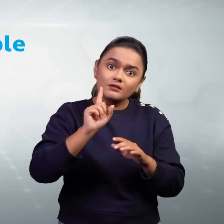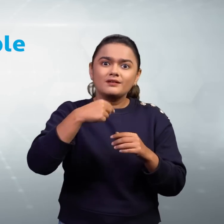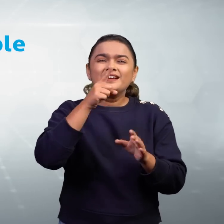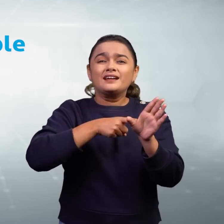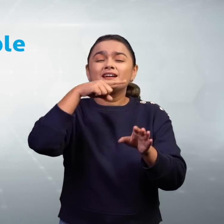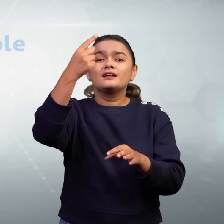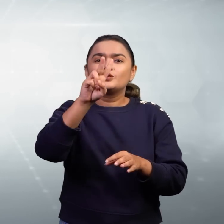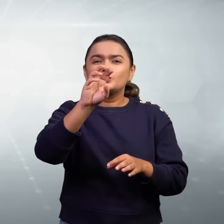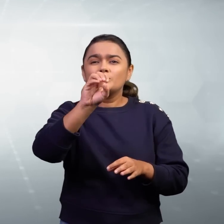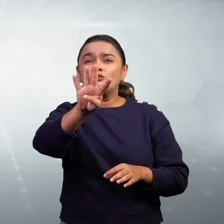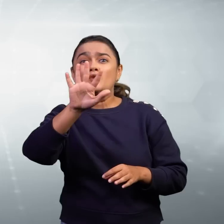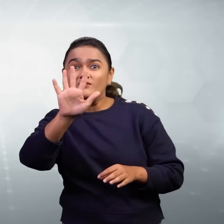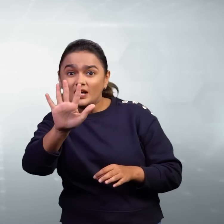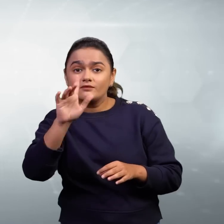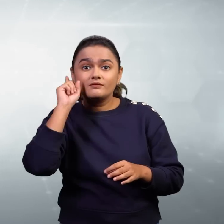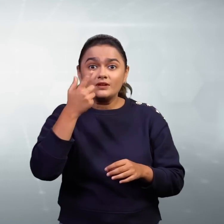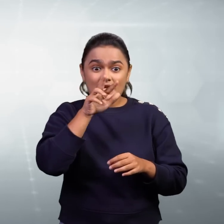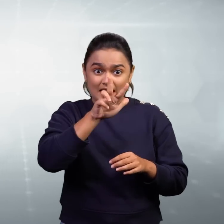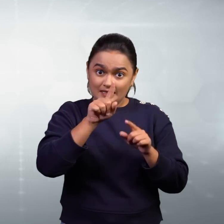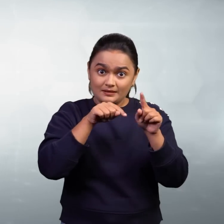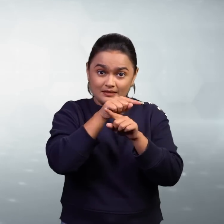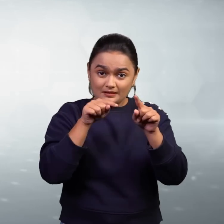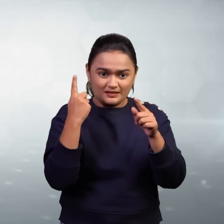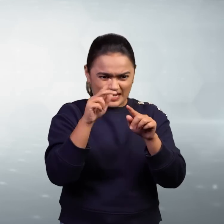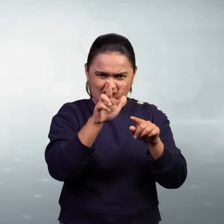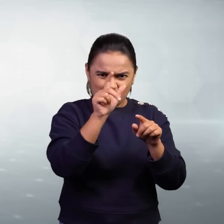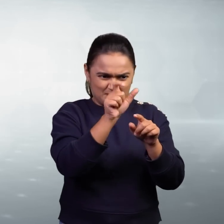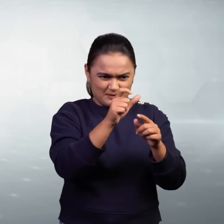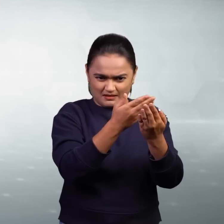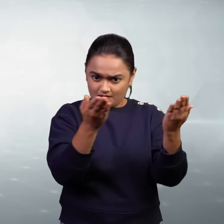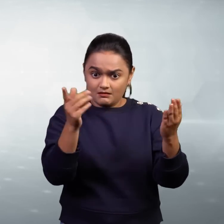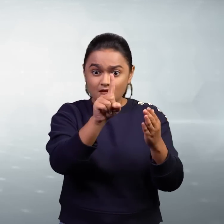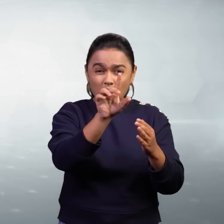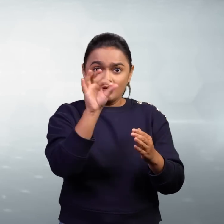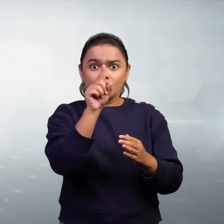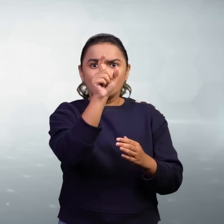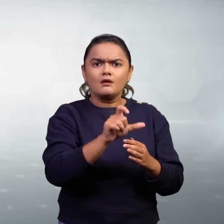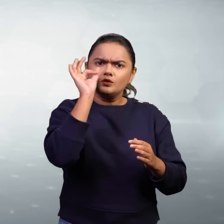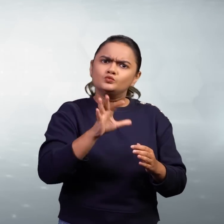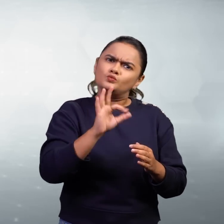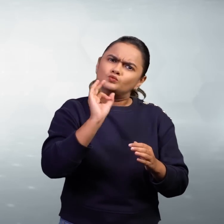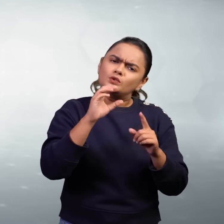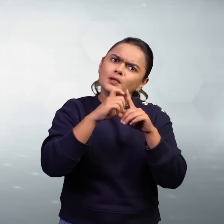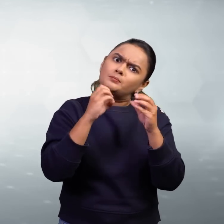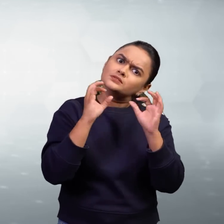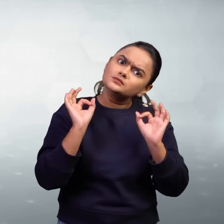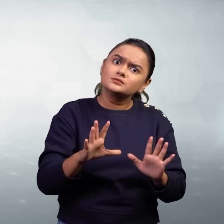By 2045, about 1 in 8 adults will have diabetes.